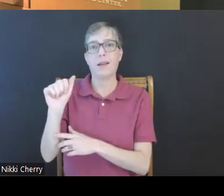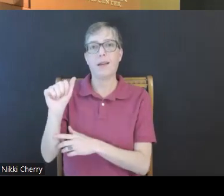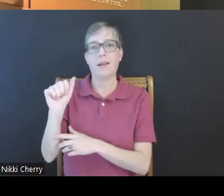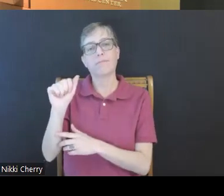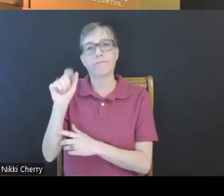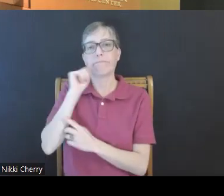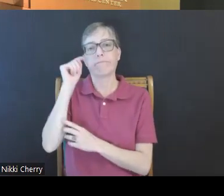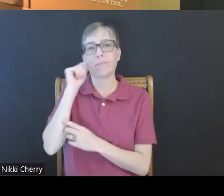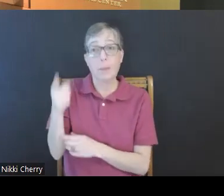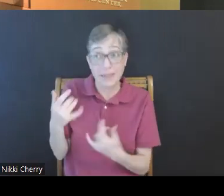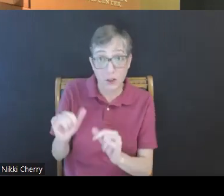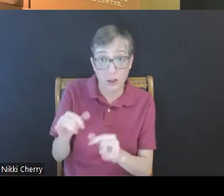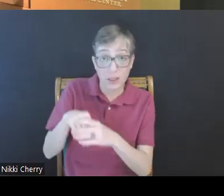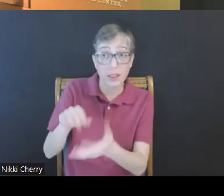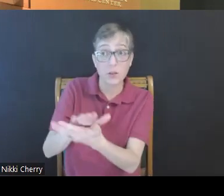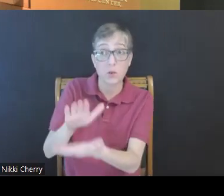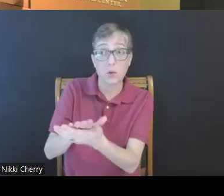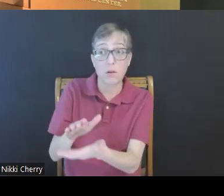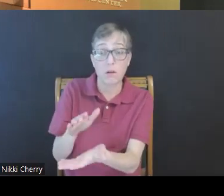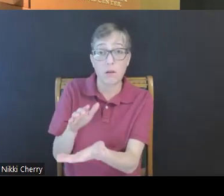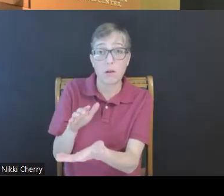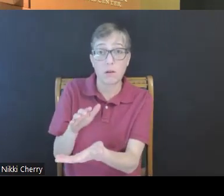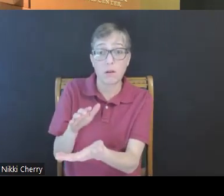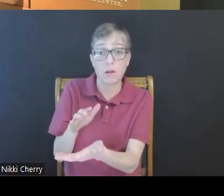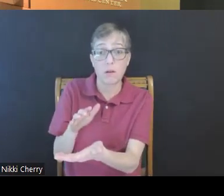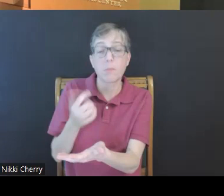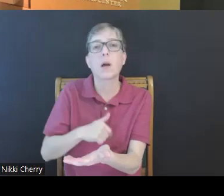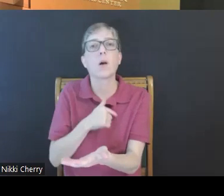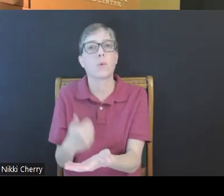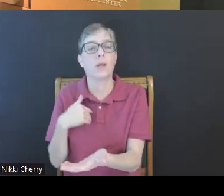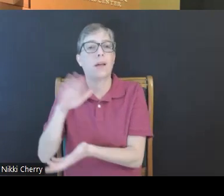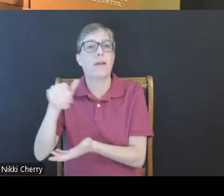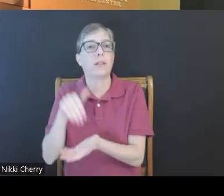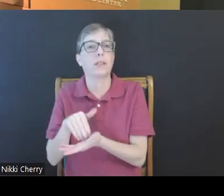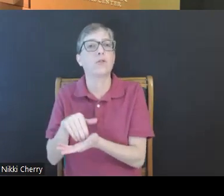day they're still in school uh and so uh we have a center at uh at the University of Washington